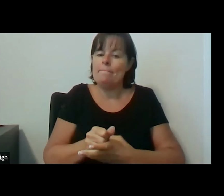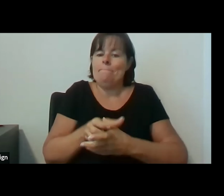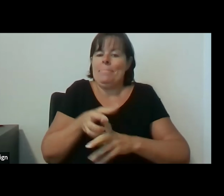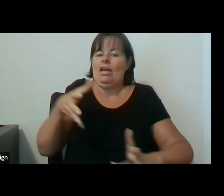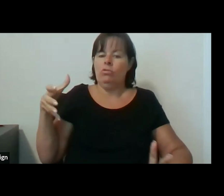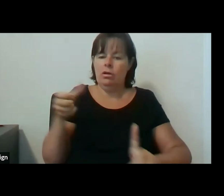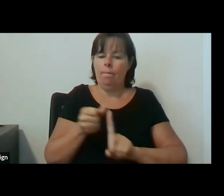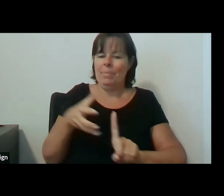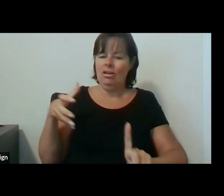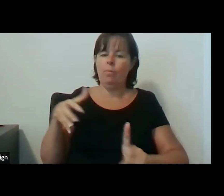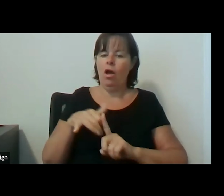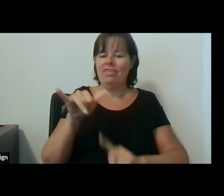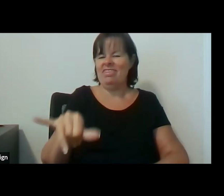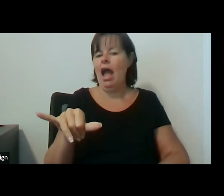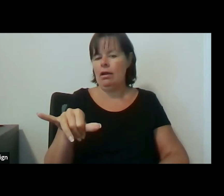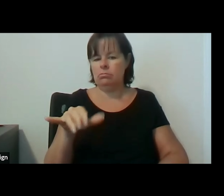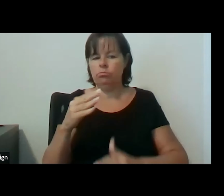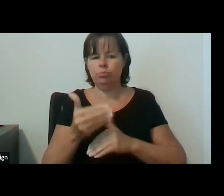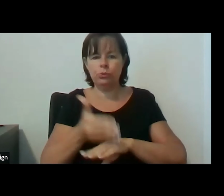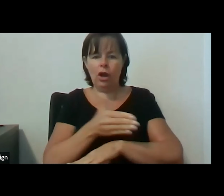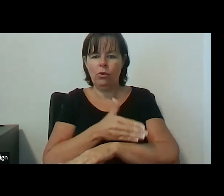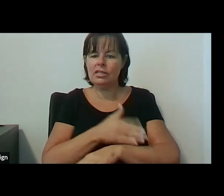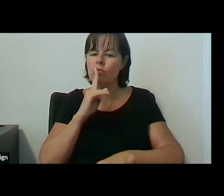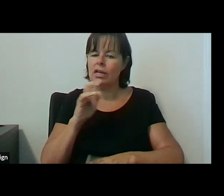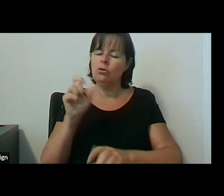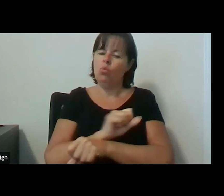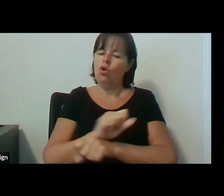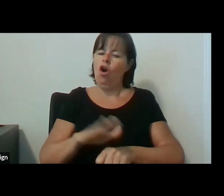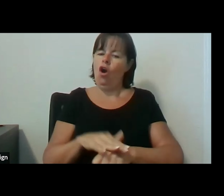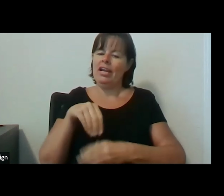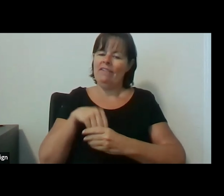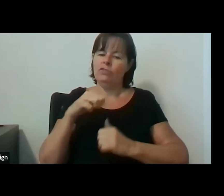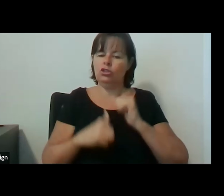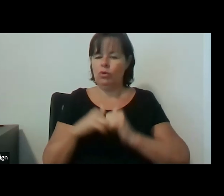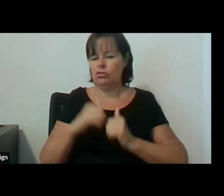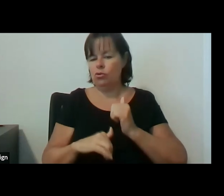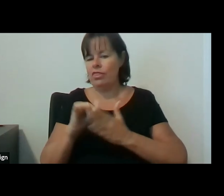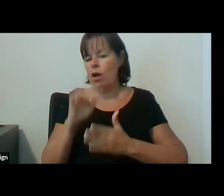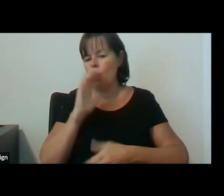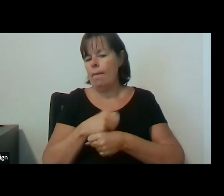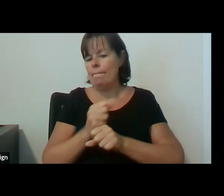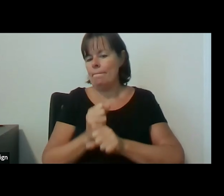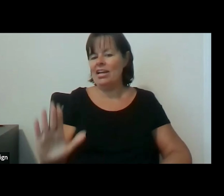and really work towards an infrastructure that'll really uh make your systems more efficient so um